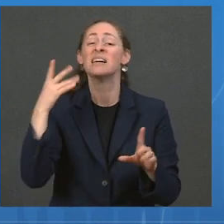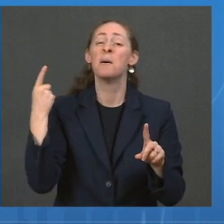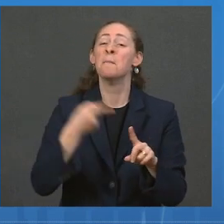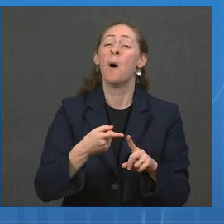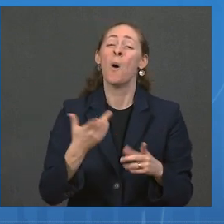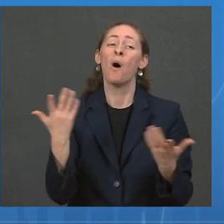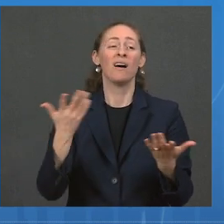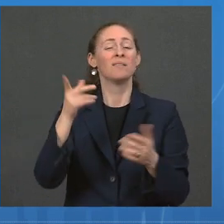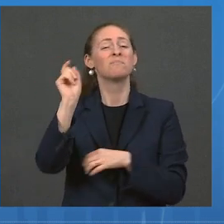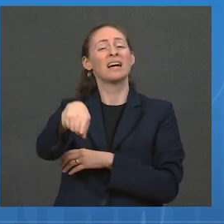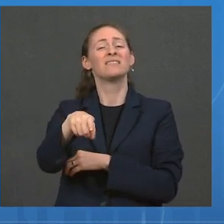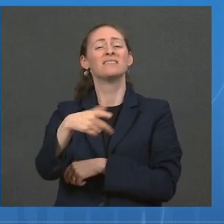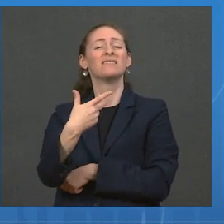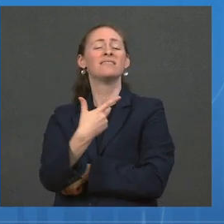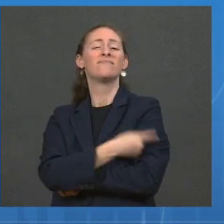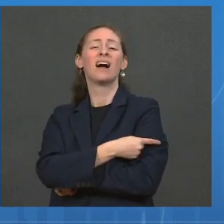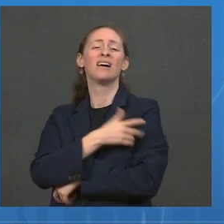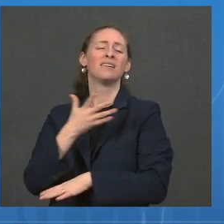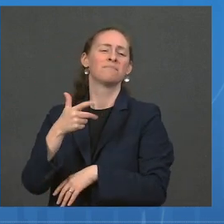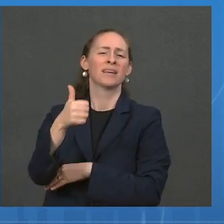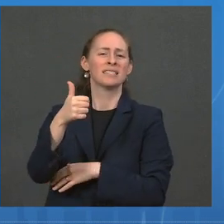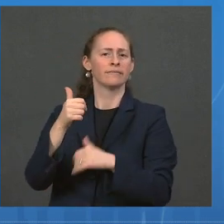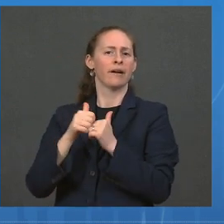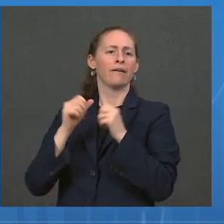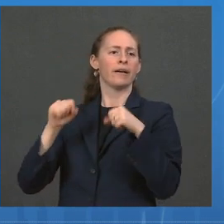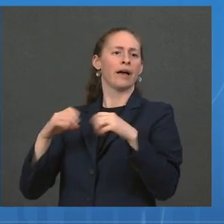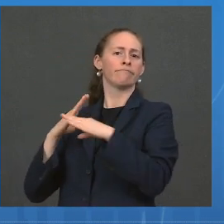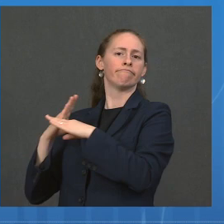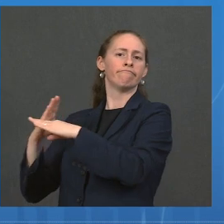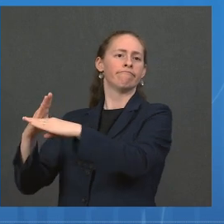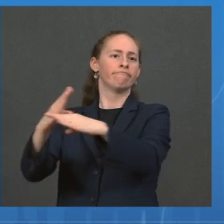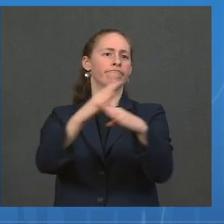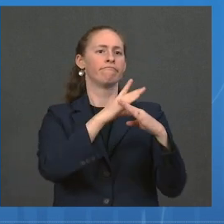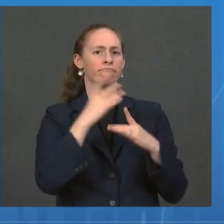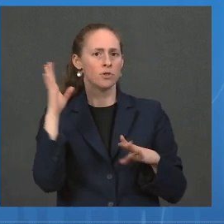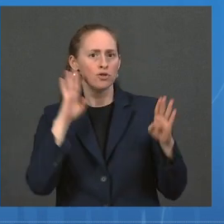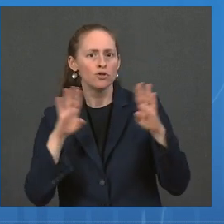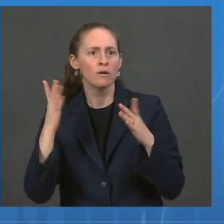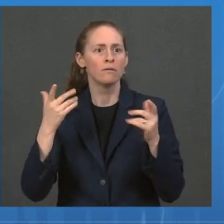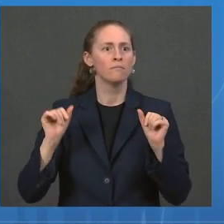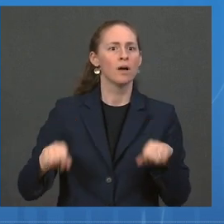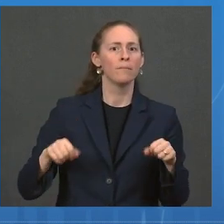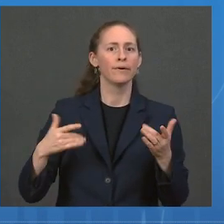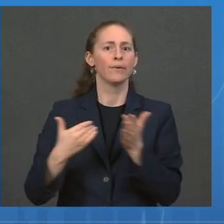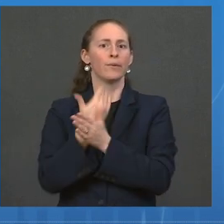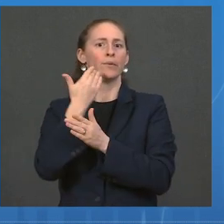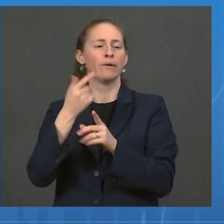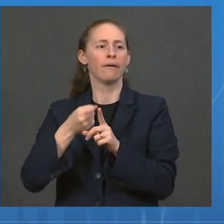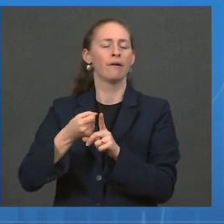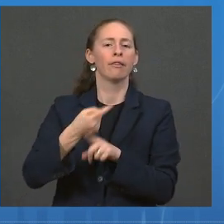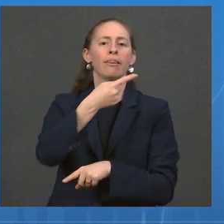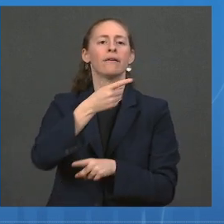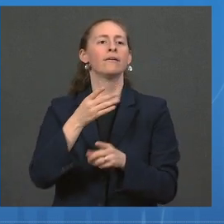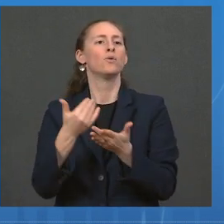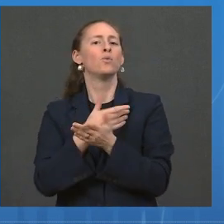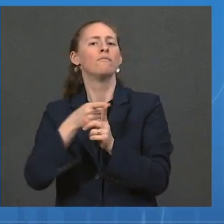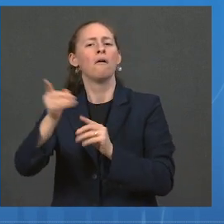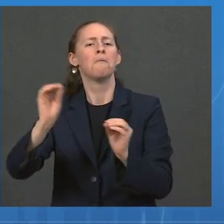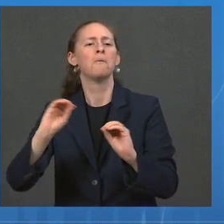to prevent the spread of the virus and reduce the likelihood of new variants to emerge. Still, too many eligible Americans --